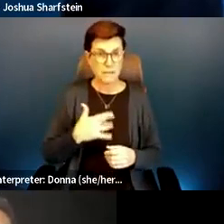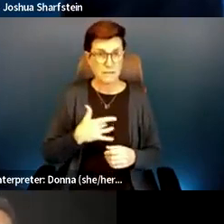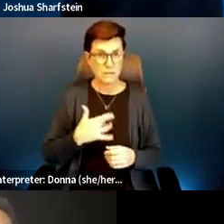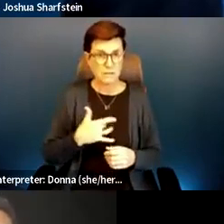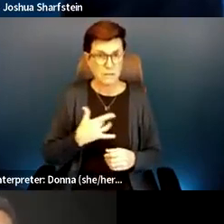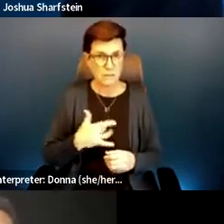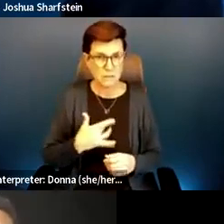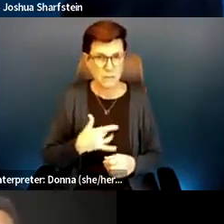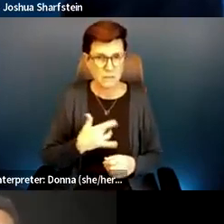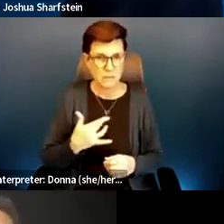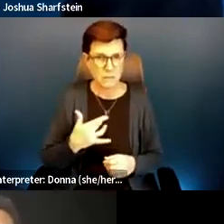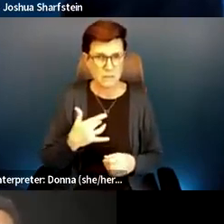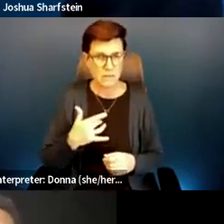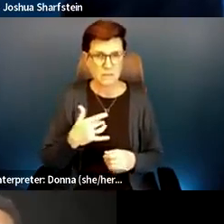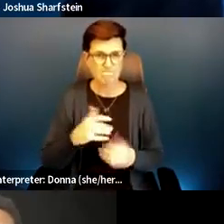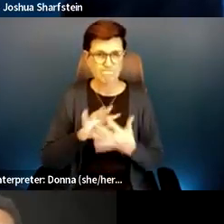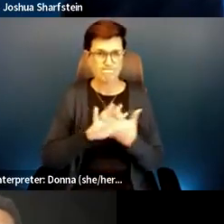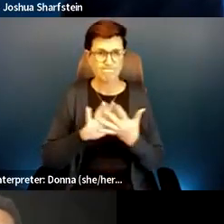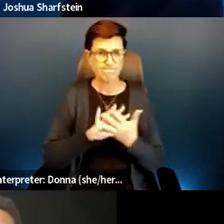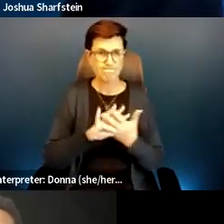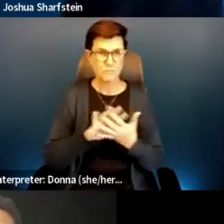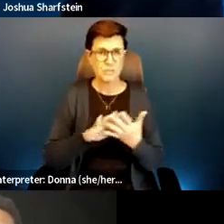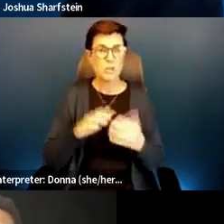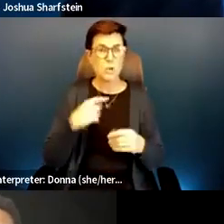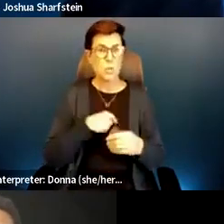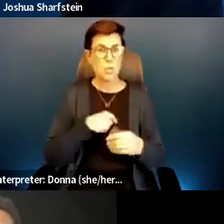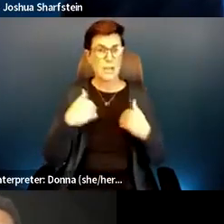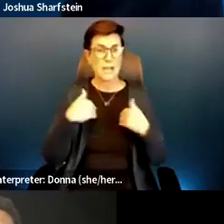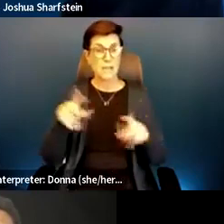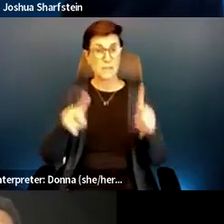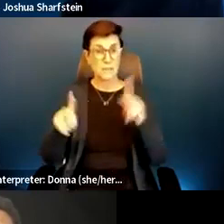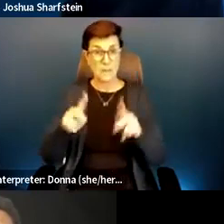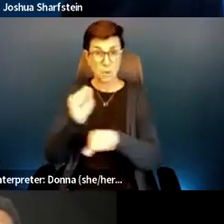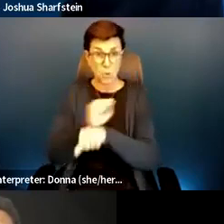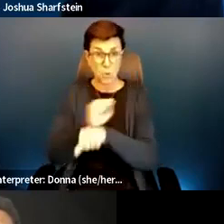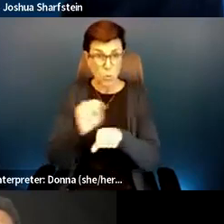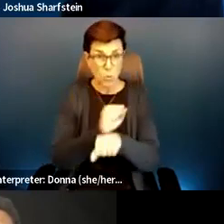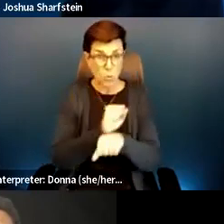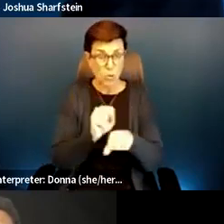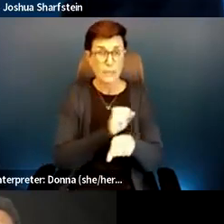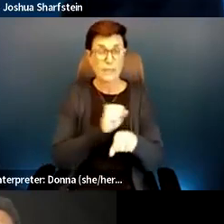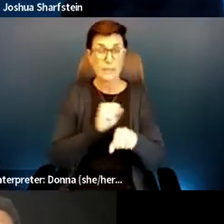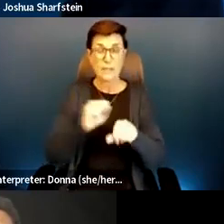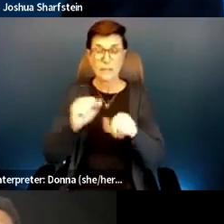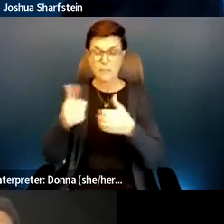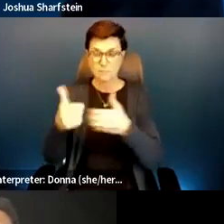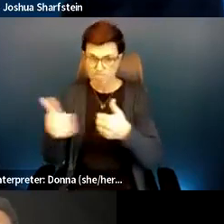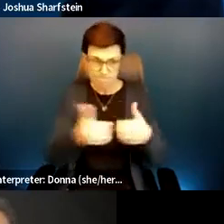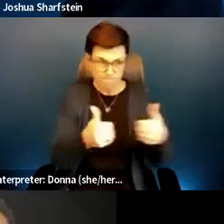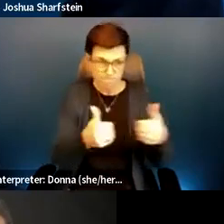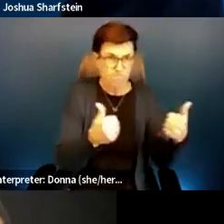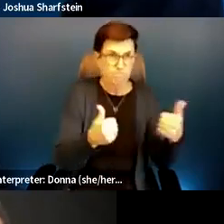to have people who are doing lab work working together across silos, we need to have people doing lab work working